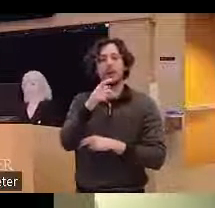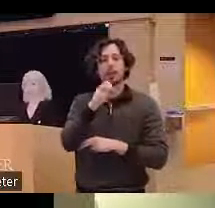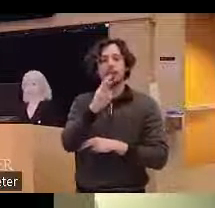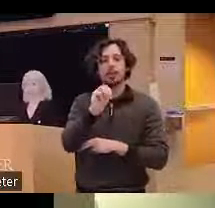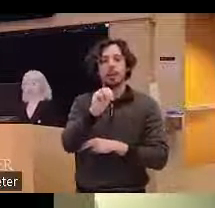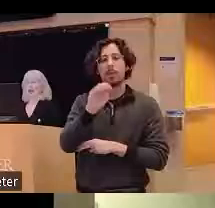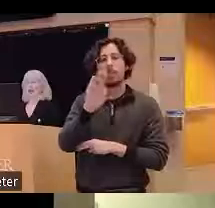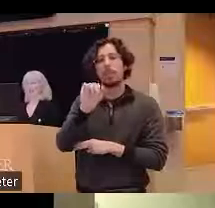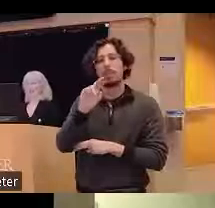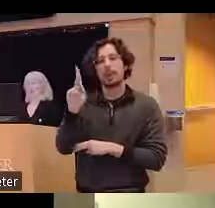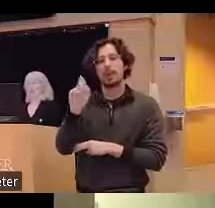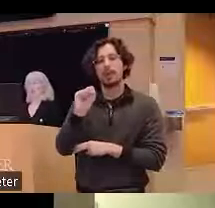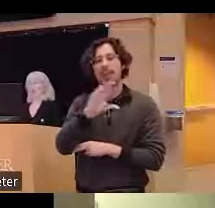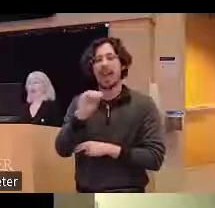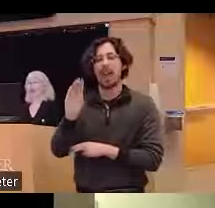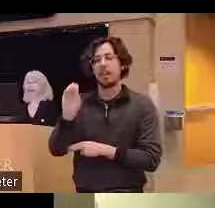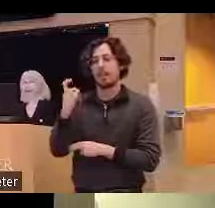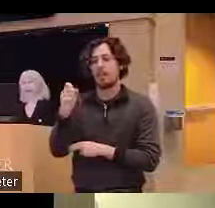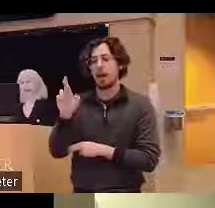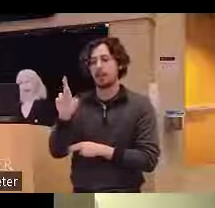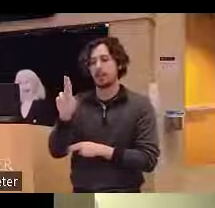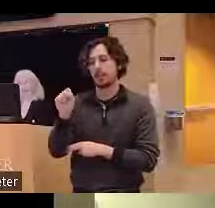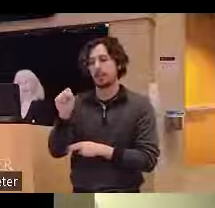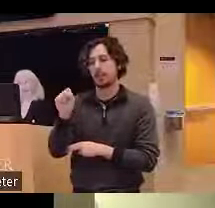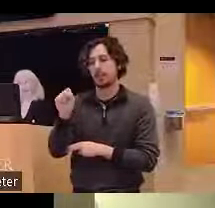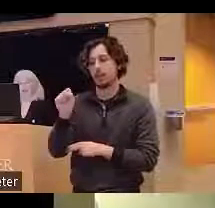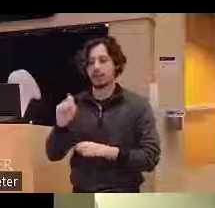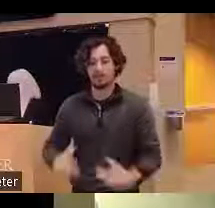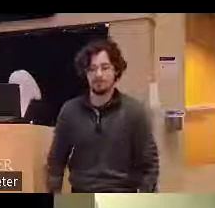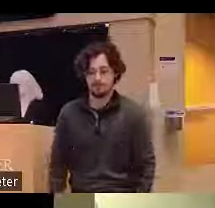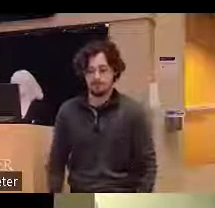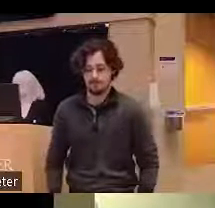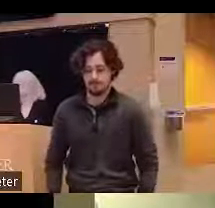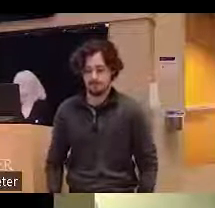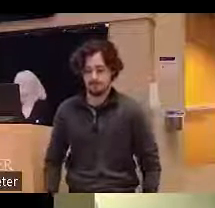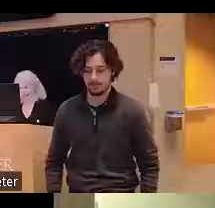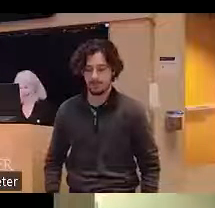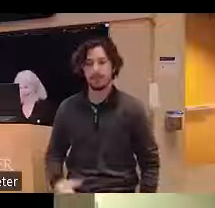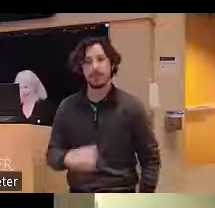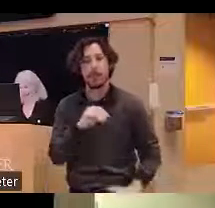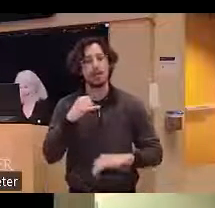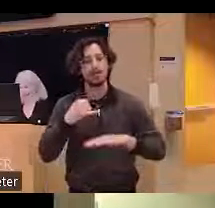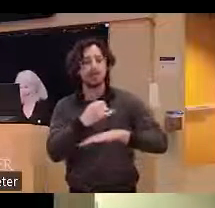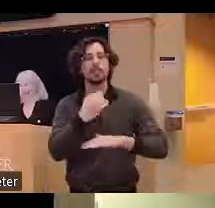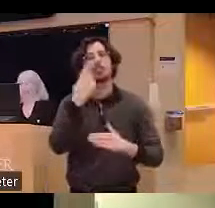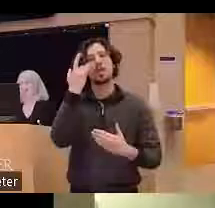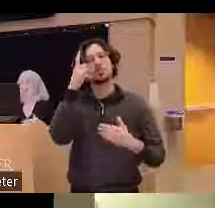shorts um because there are ways to think about male uh reproductive Health as well but here's